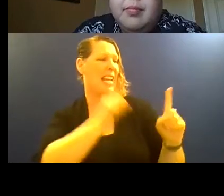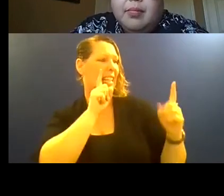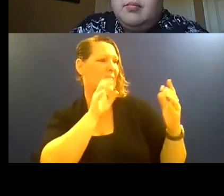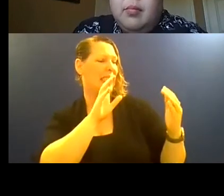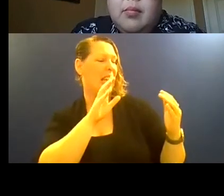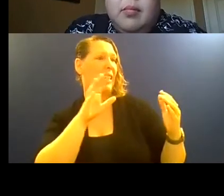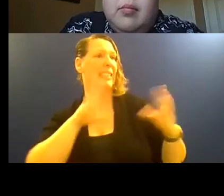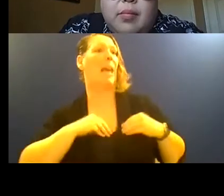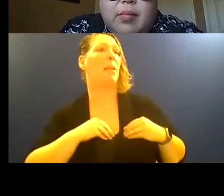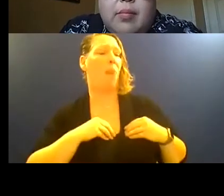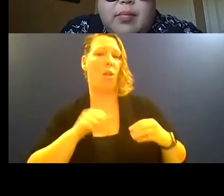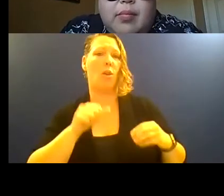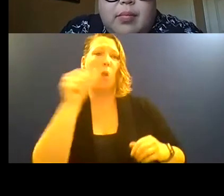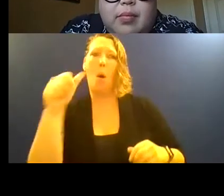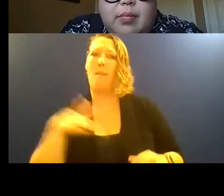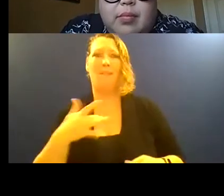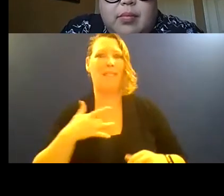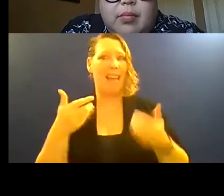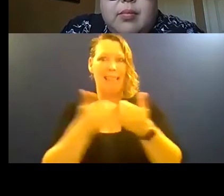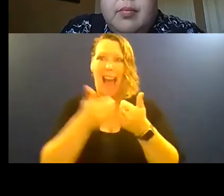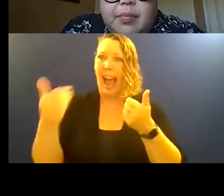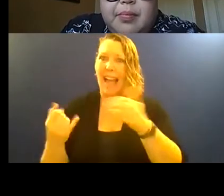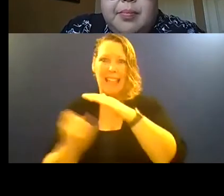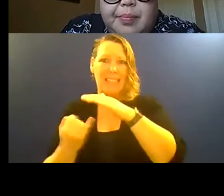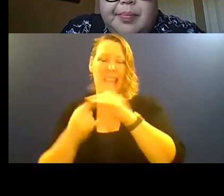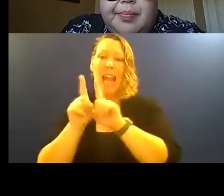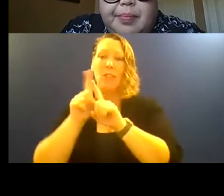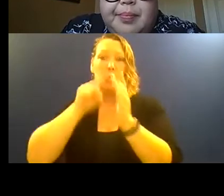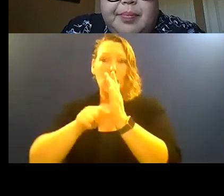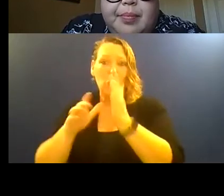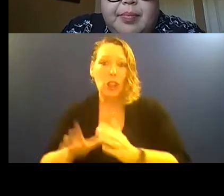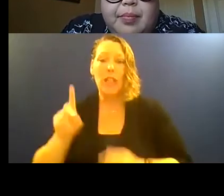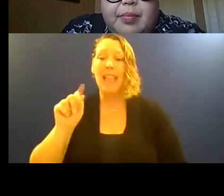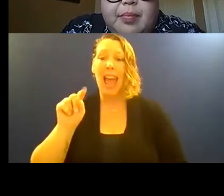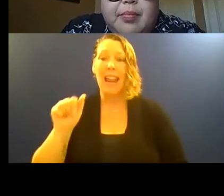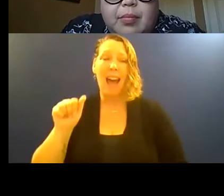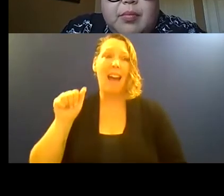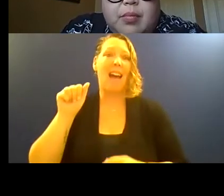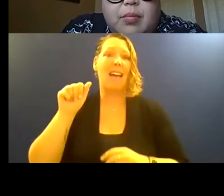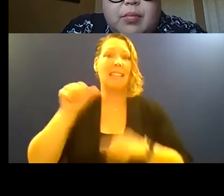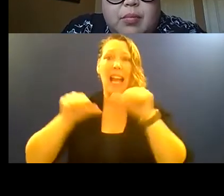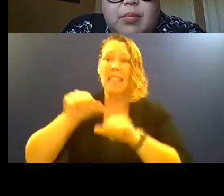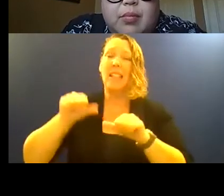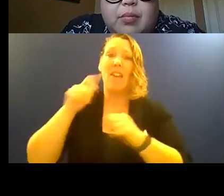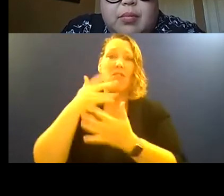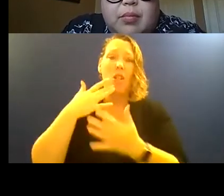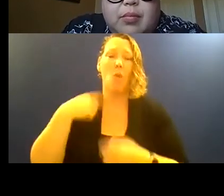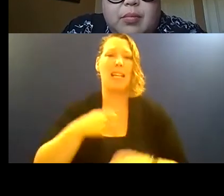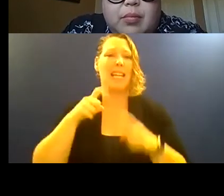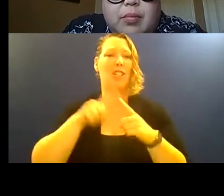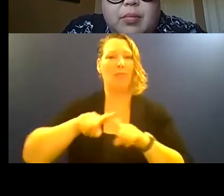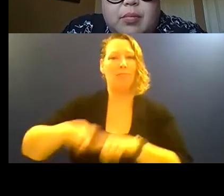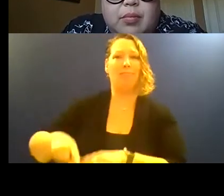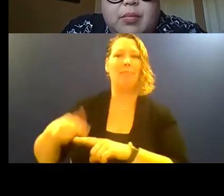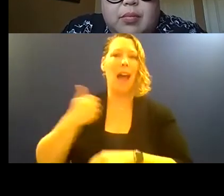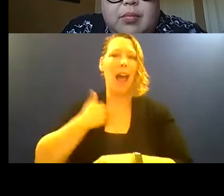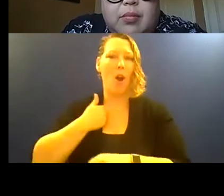practice to no longer feel isolation, as researchers and data scientists of color, instead what we need to do is lean into our own communities, right?